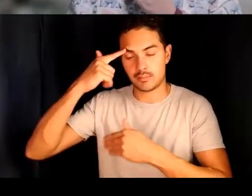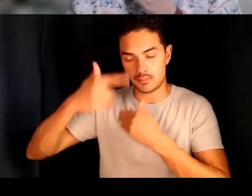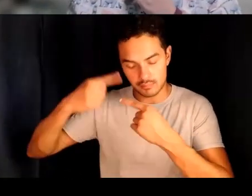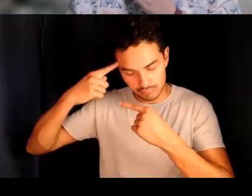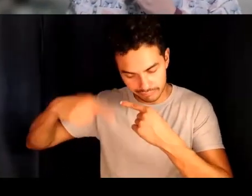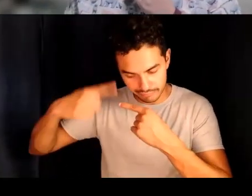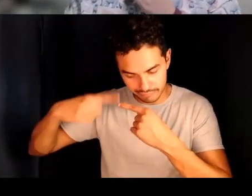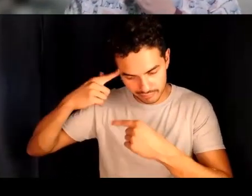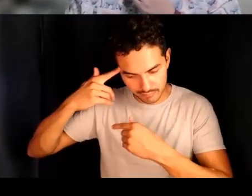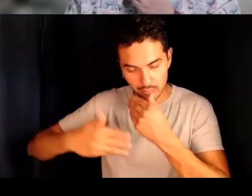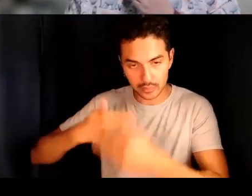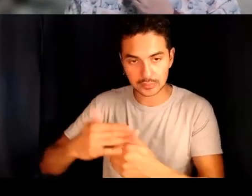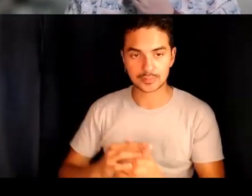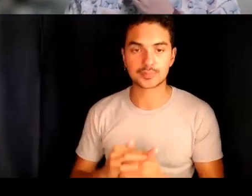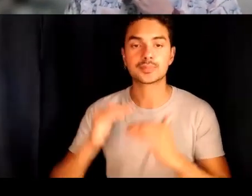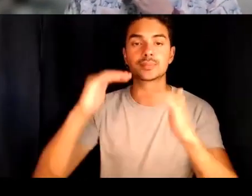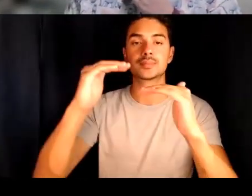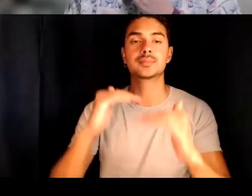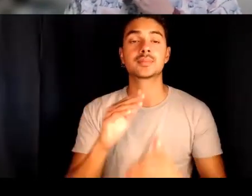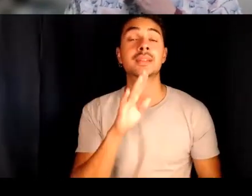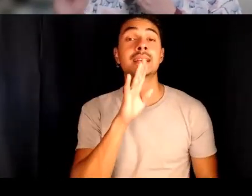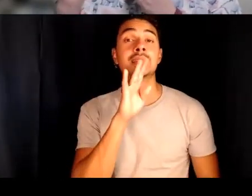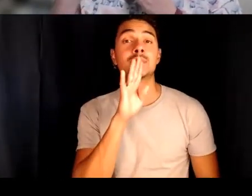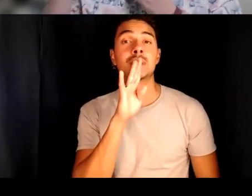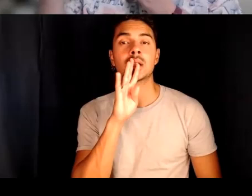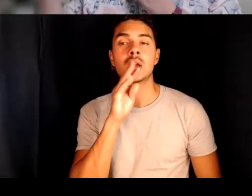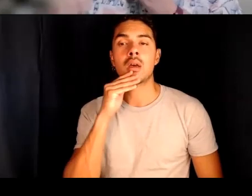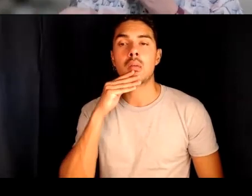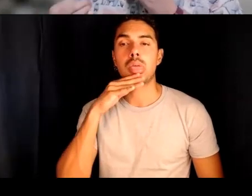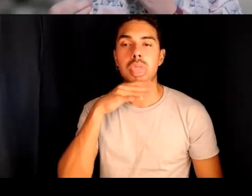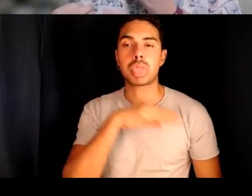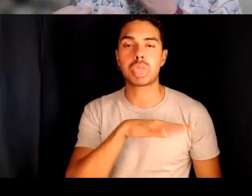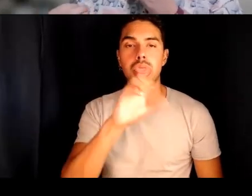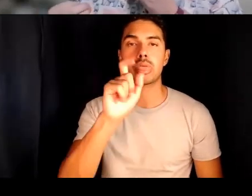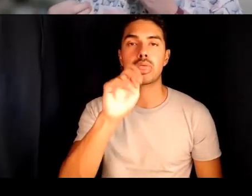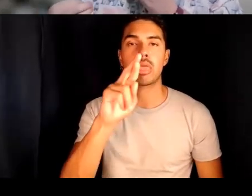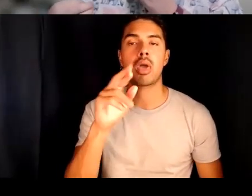Somebody might have slurred speech or, you know, other things like that.